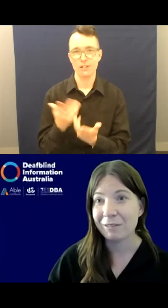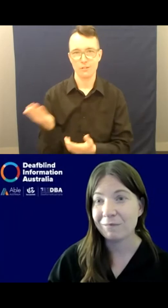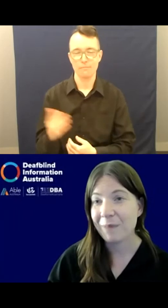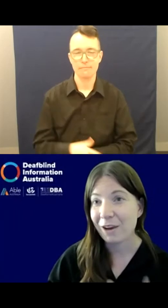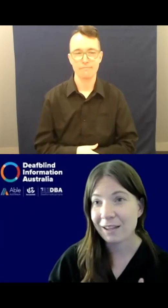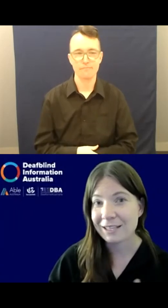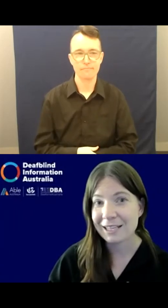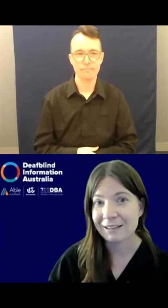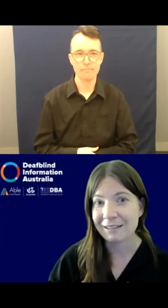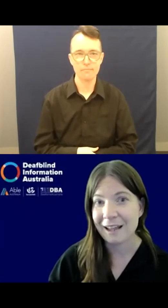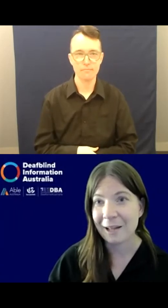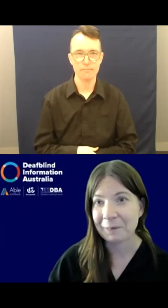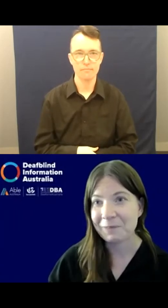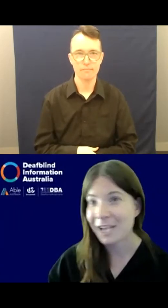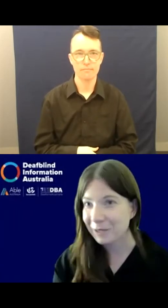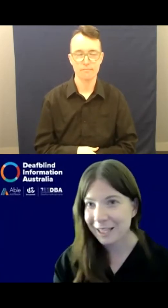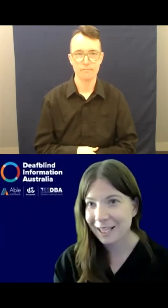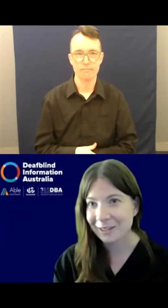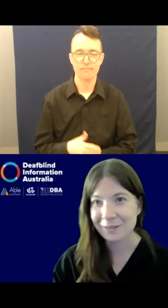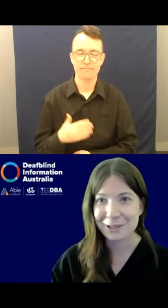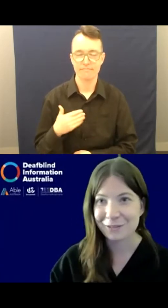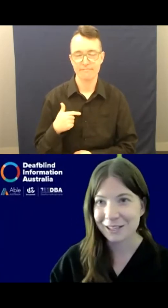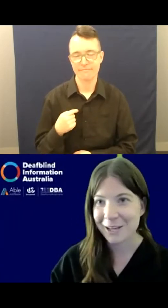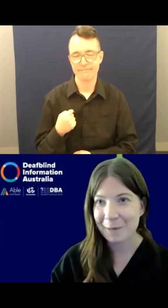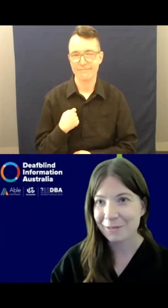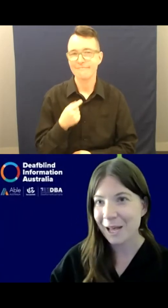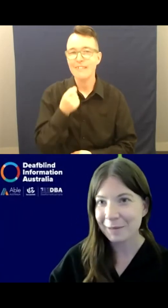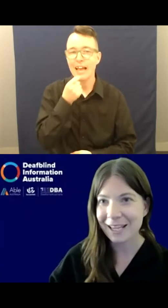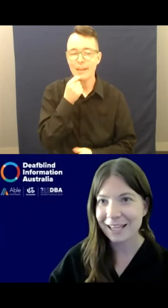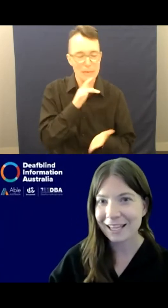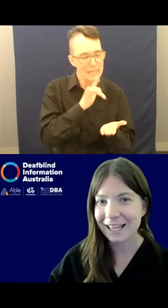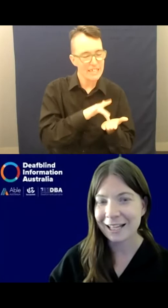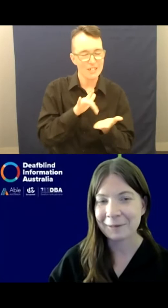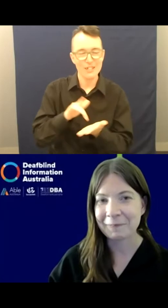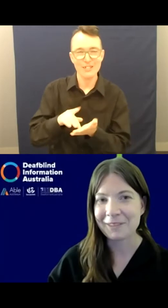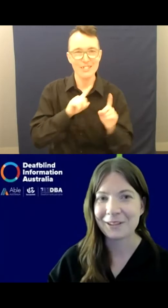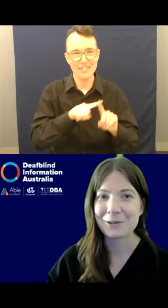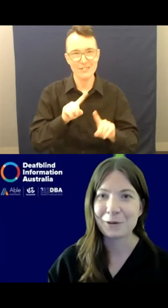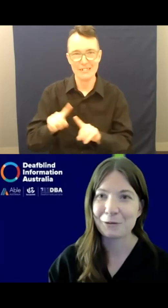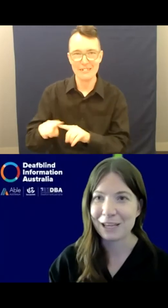background in dabbling in lots of different types of art making, so I do a bit of weaving,